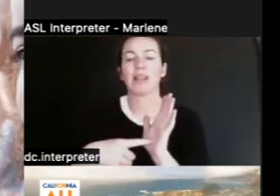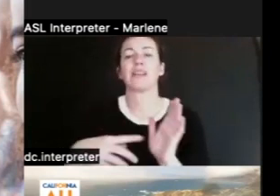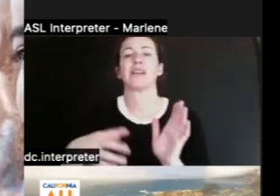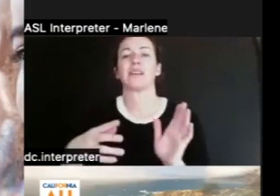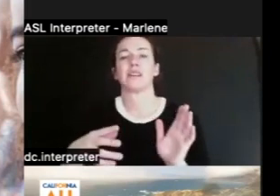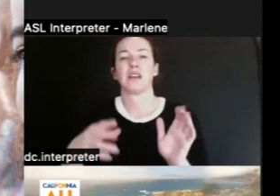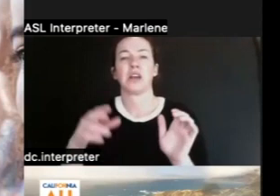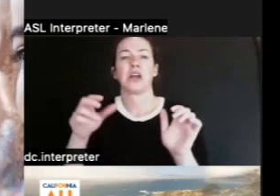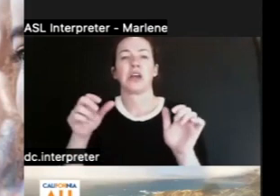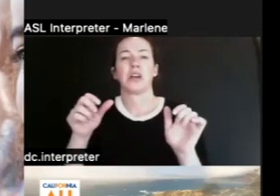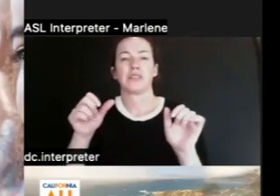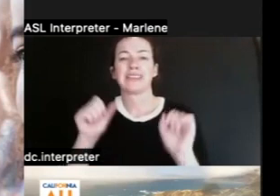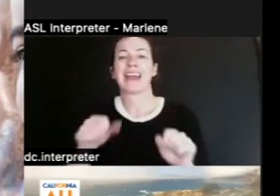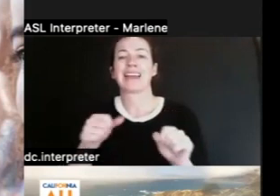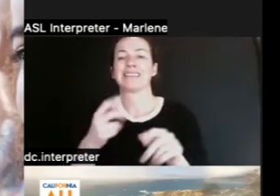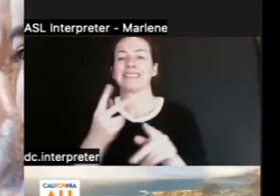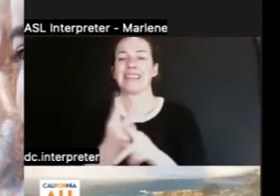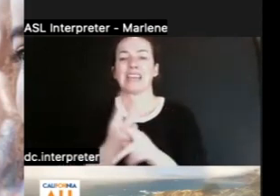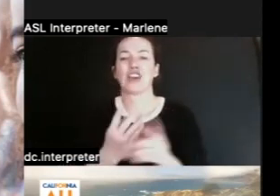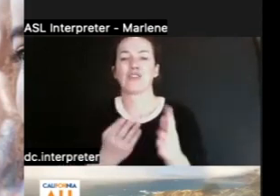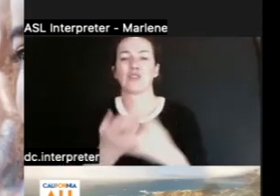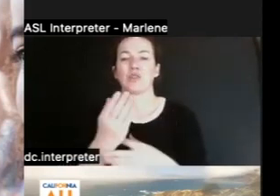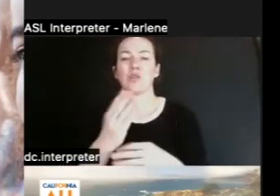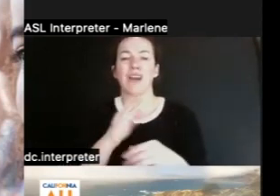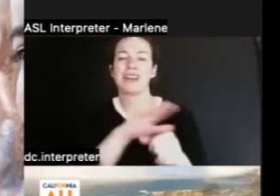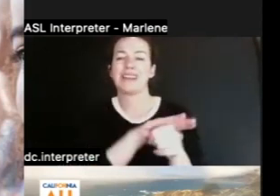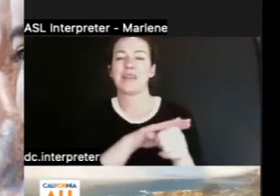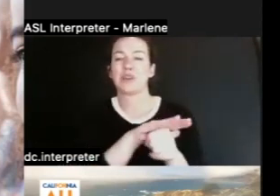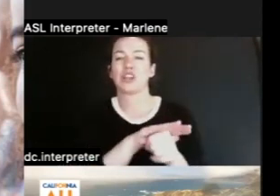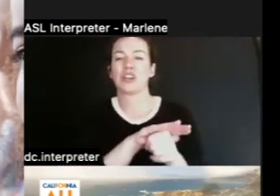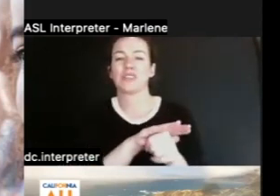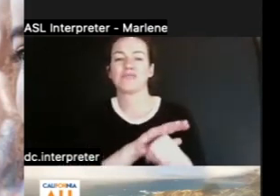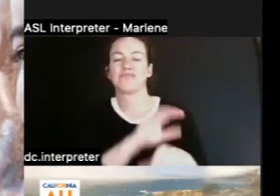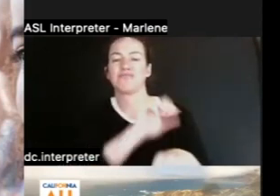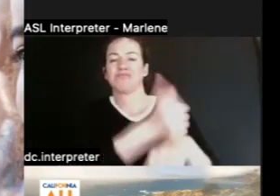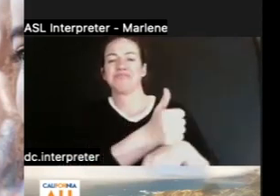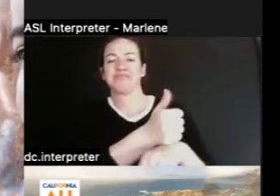could all be taken care of through a neighborhood institution that is looking out for the digital